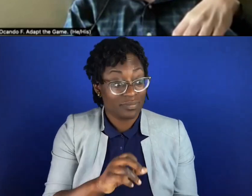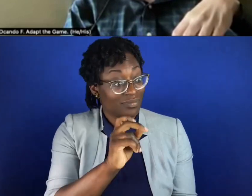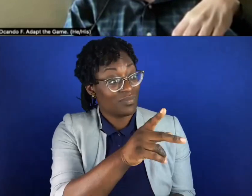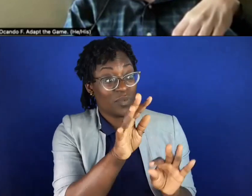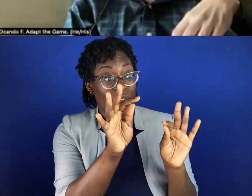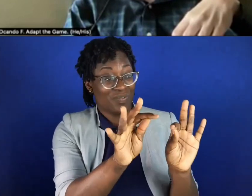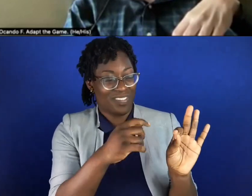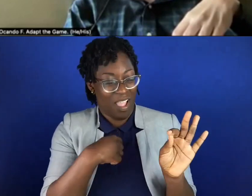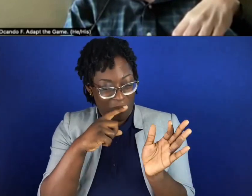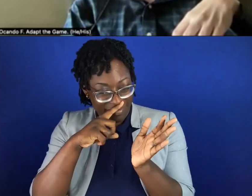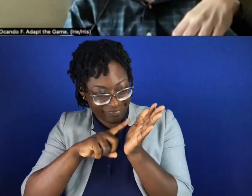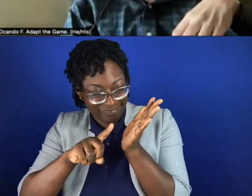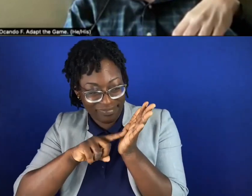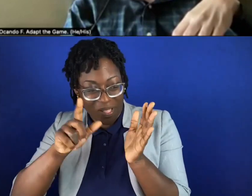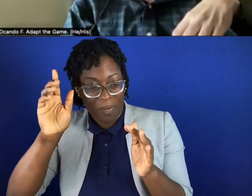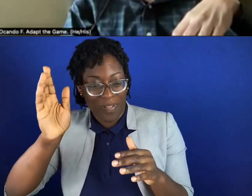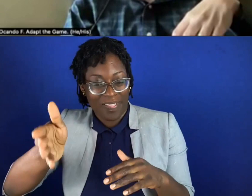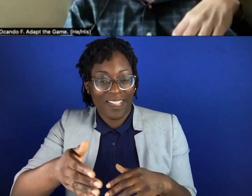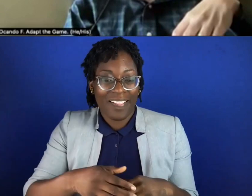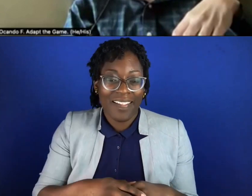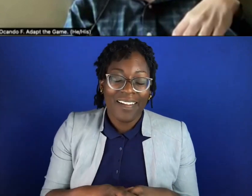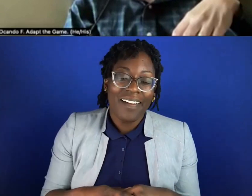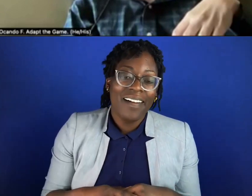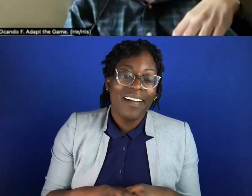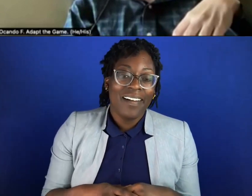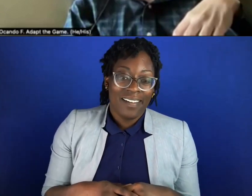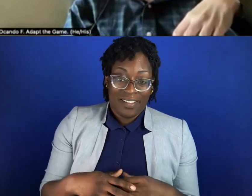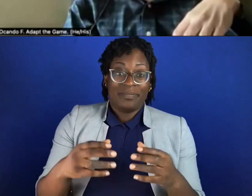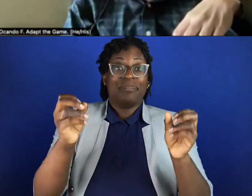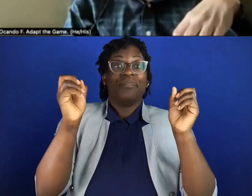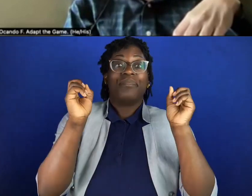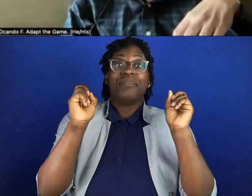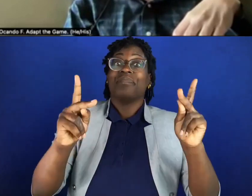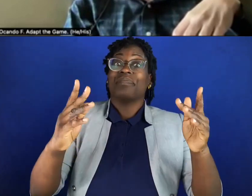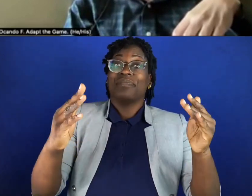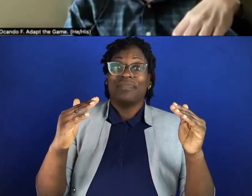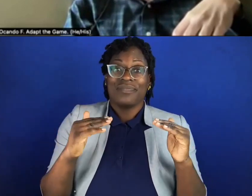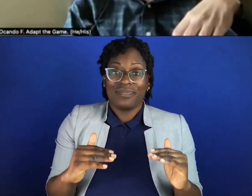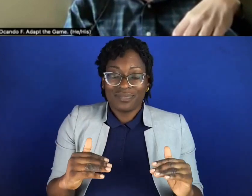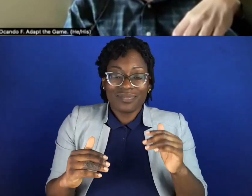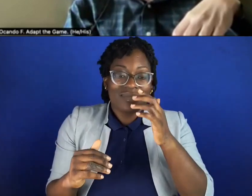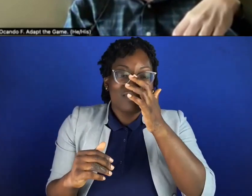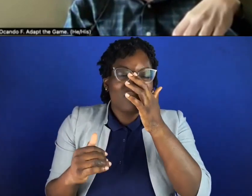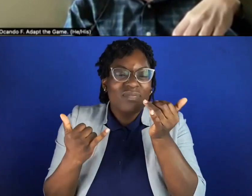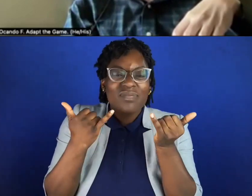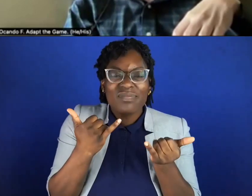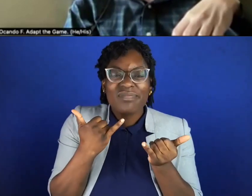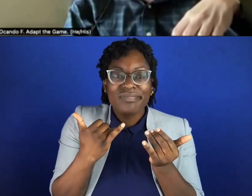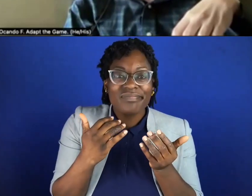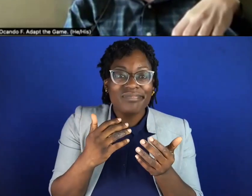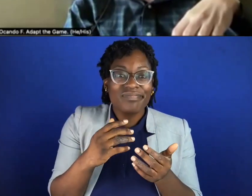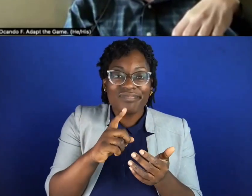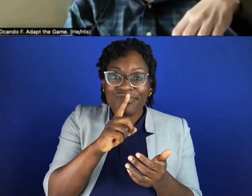like the season. Ok perfect I'll have to look it up Yah